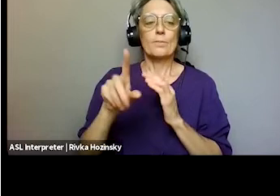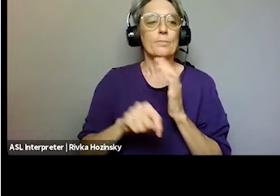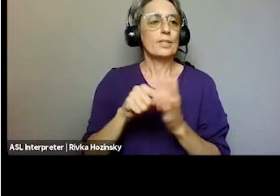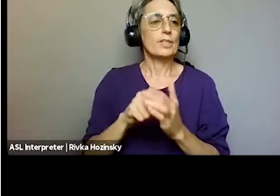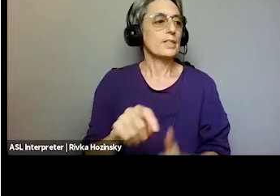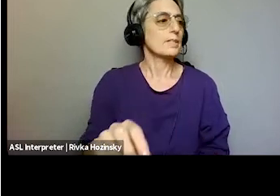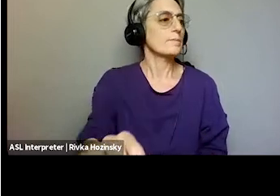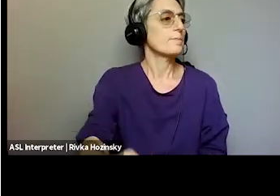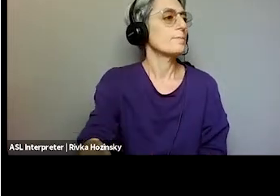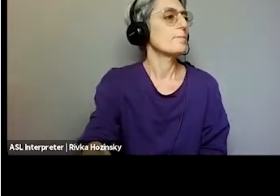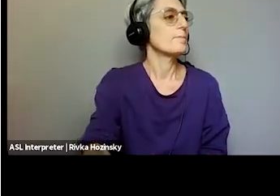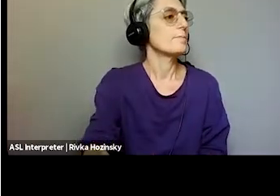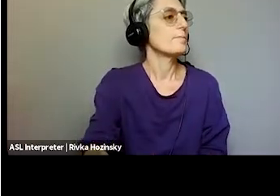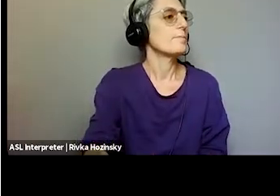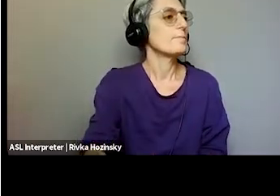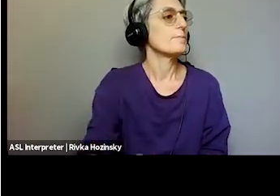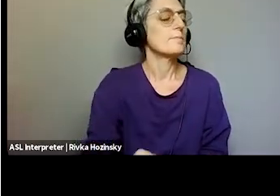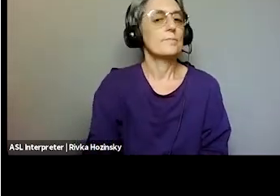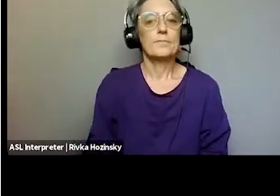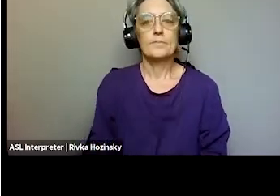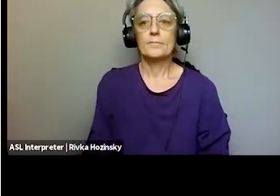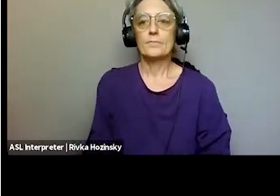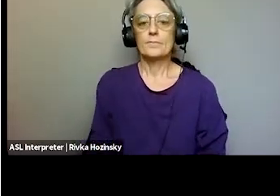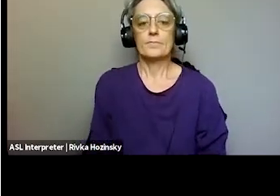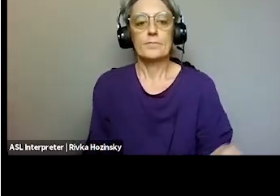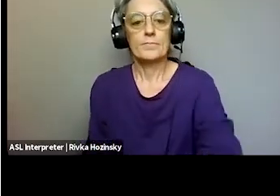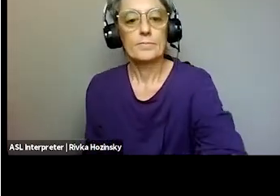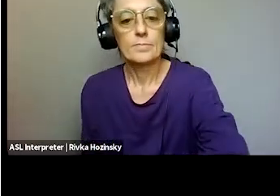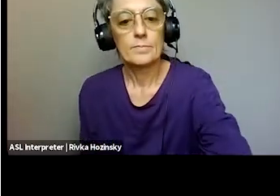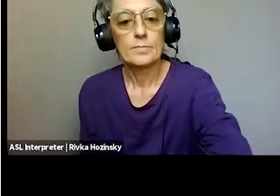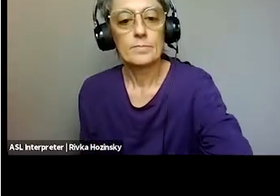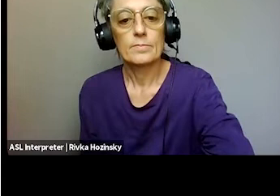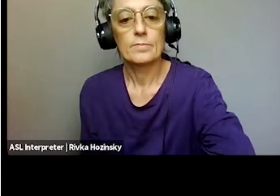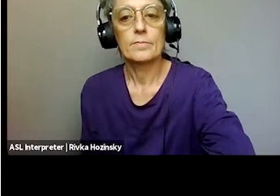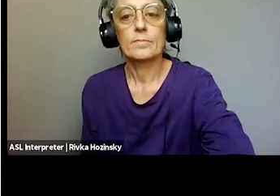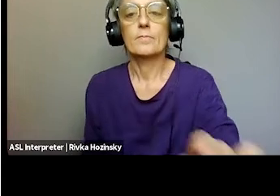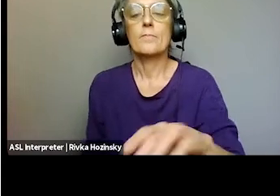There's also some research looking at mental health in the postpartum period specifically